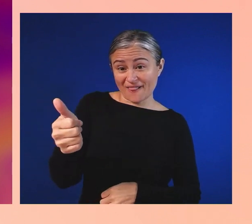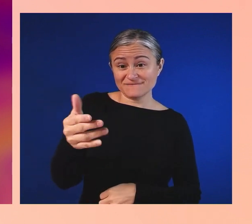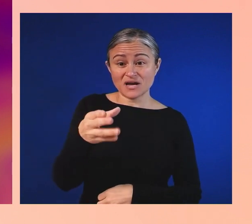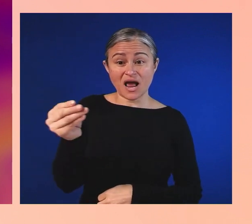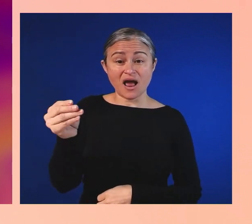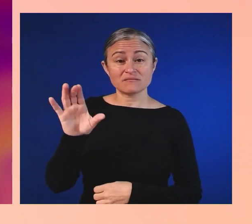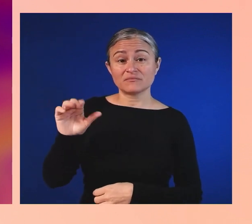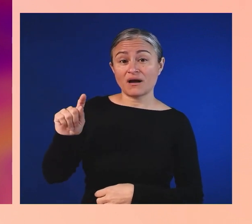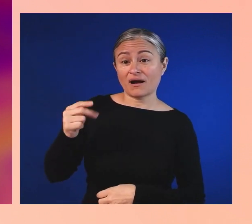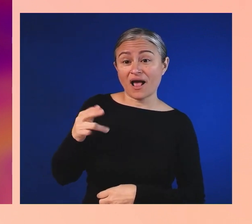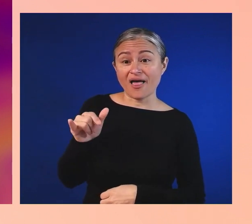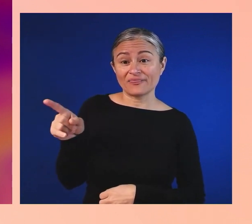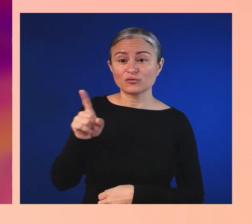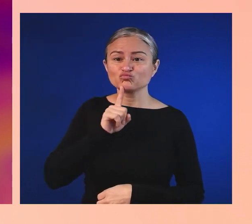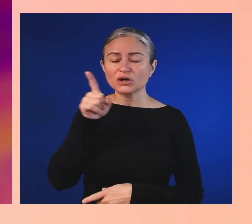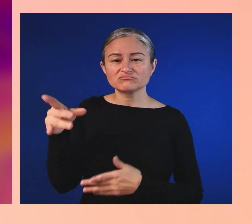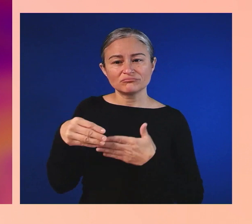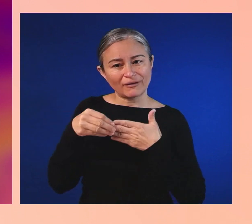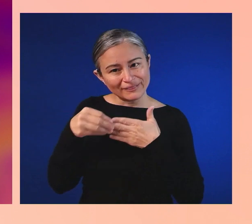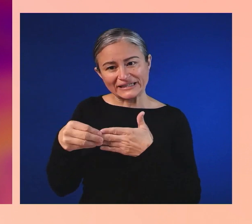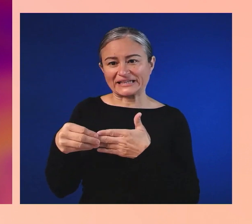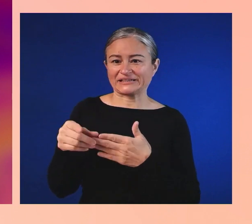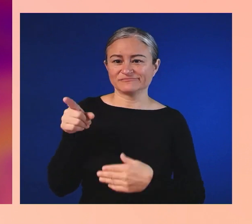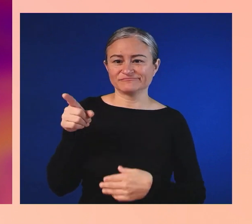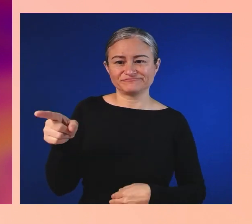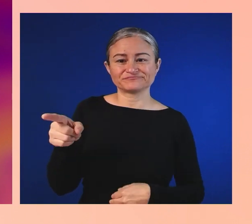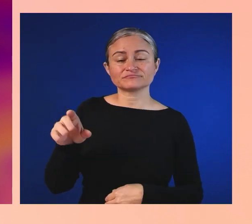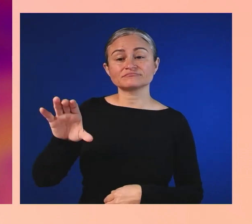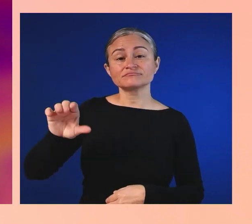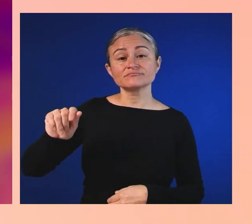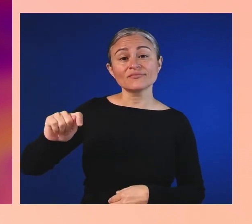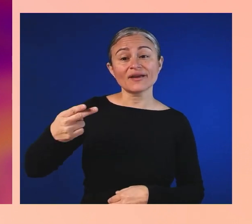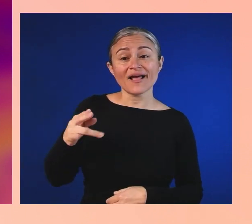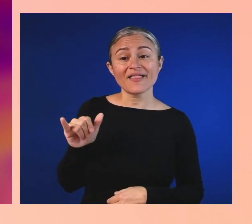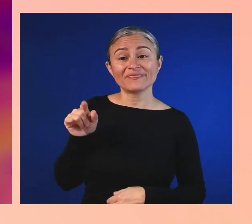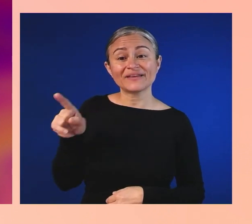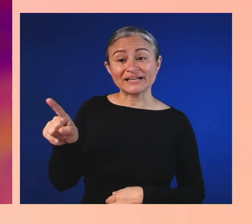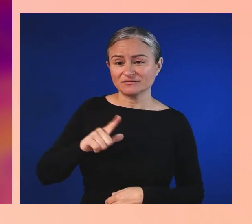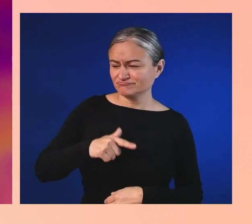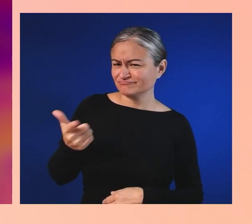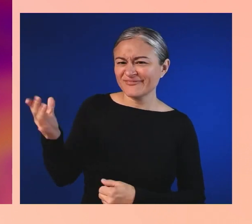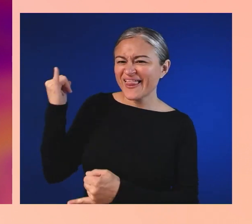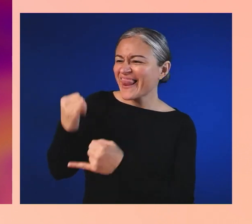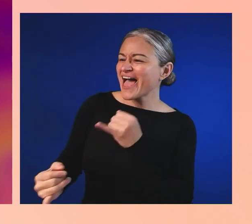the last bit of goodness here. My last bit of goodness,